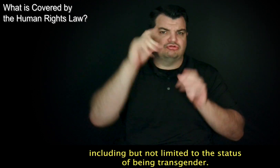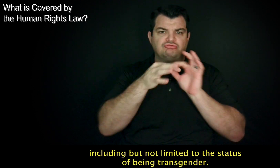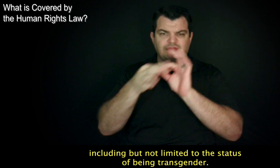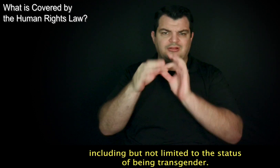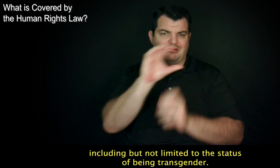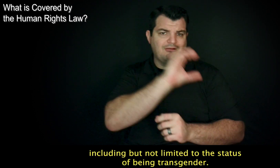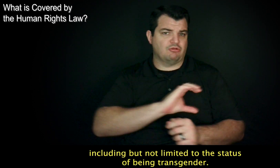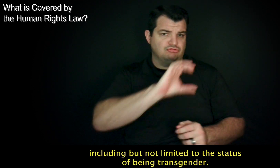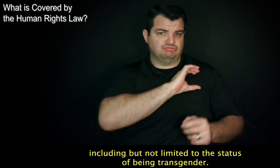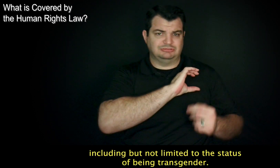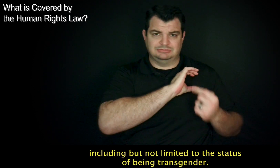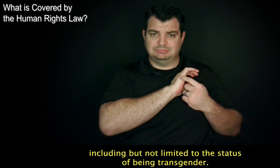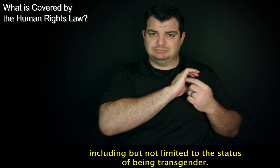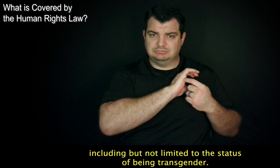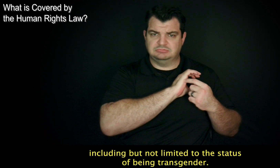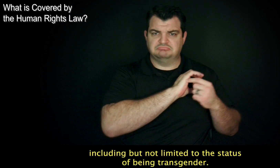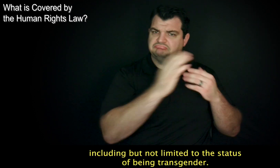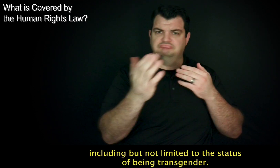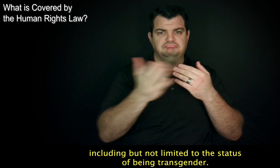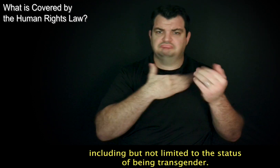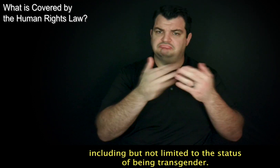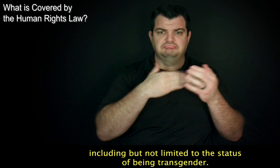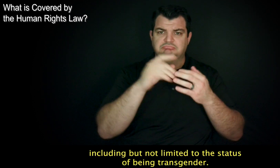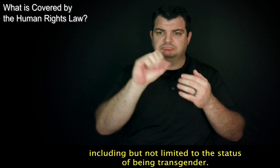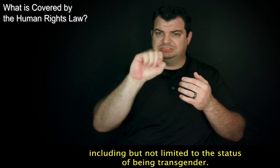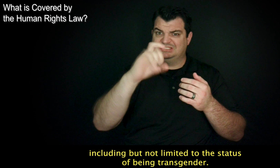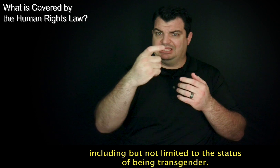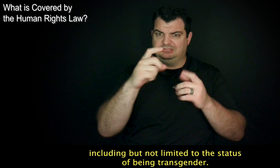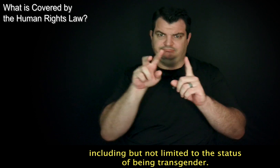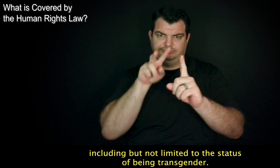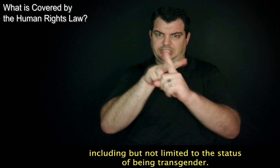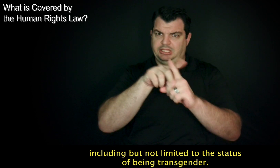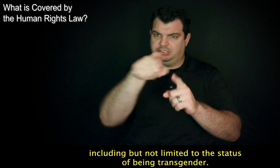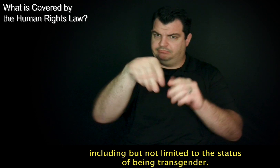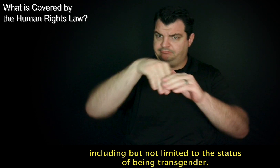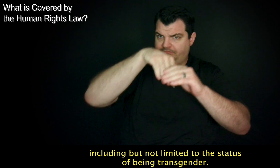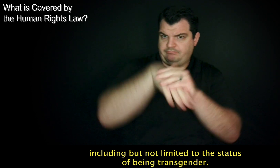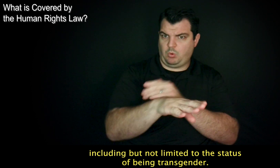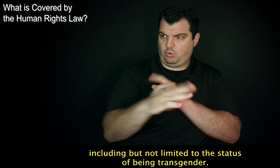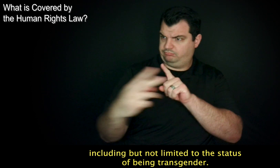including but not limited to the status of being transgender.